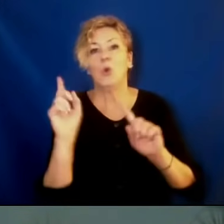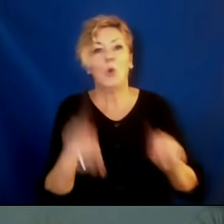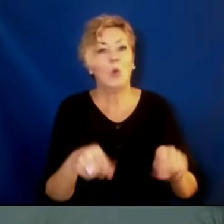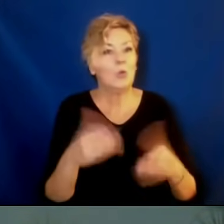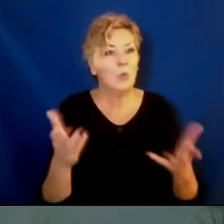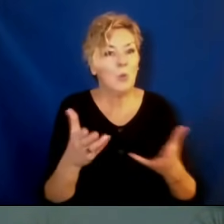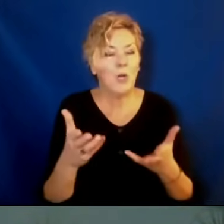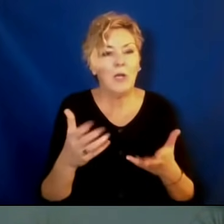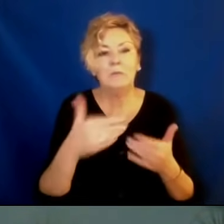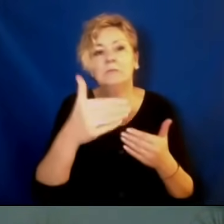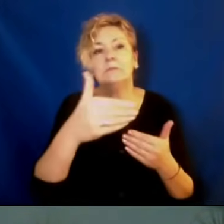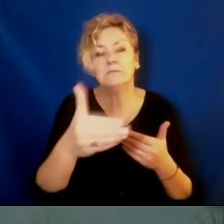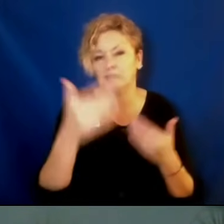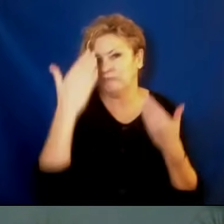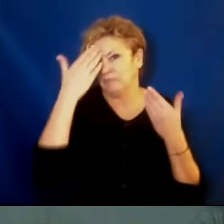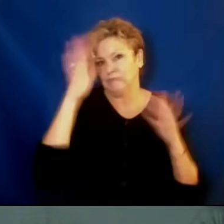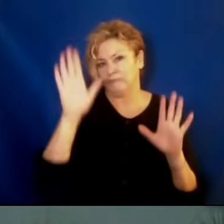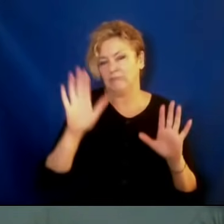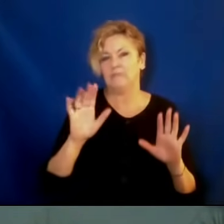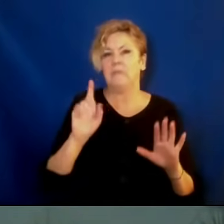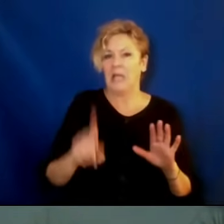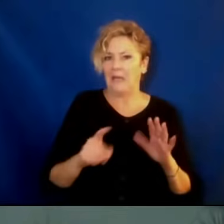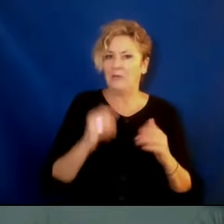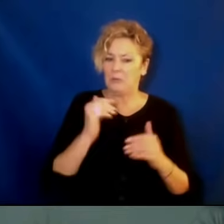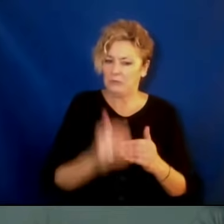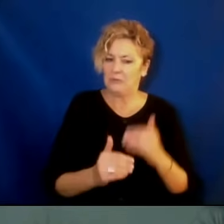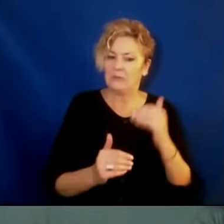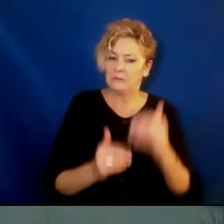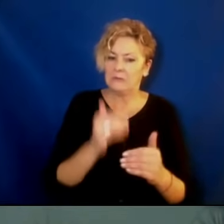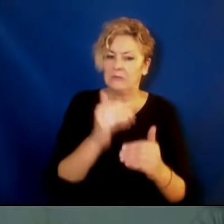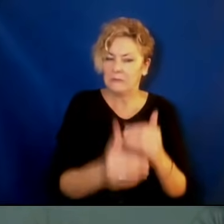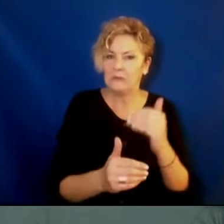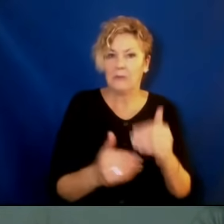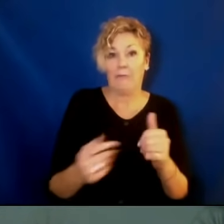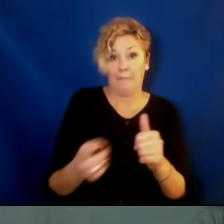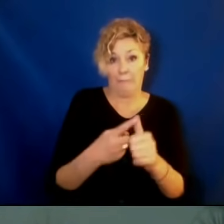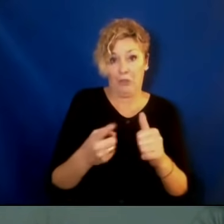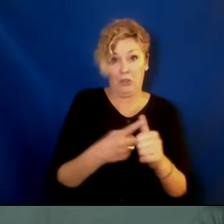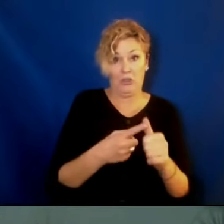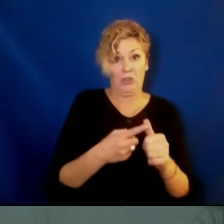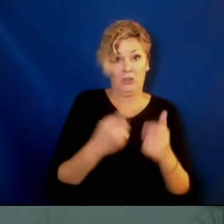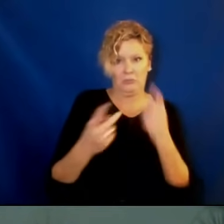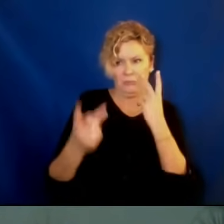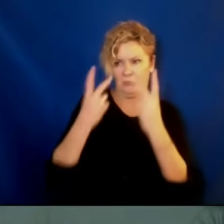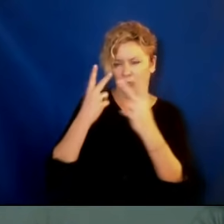response to ongoing transmission in certain settings, related to certain activities.